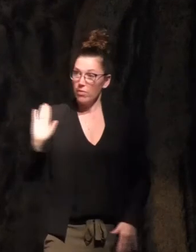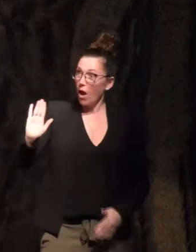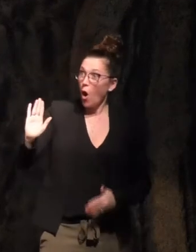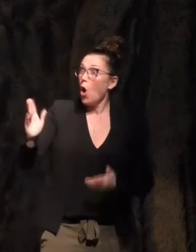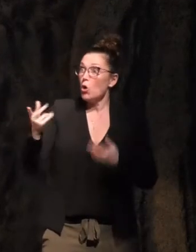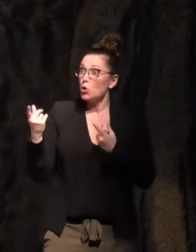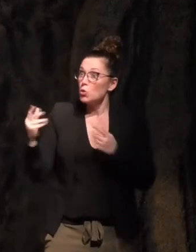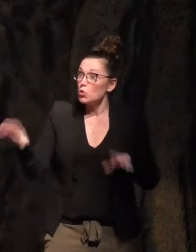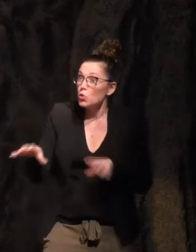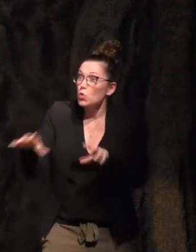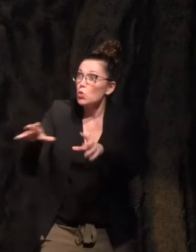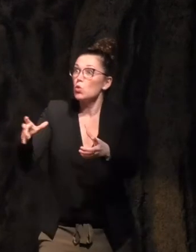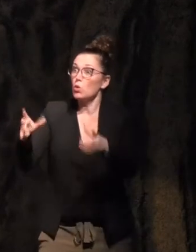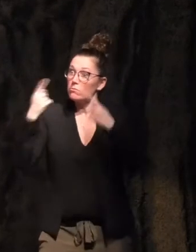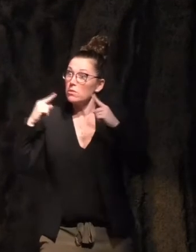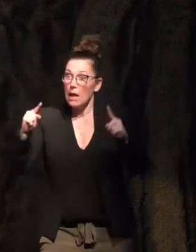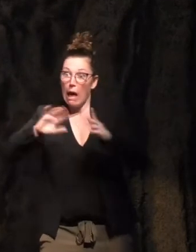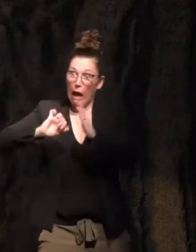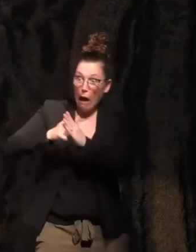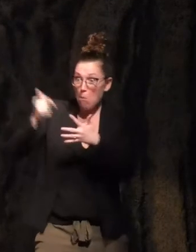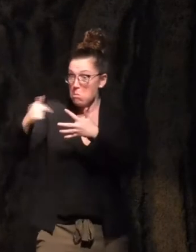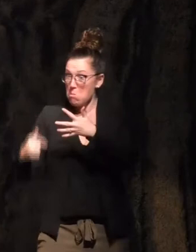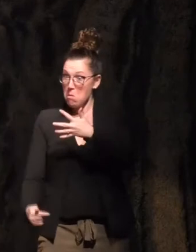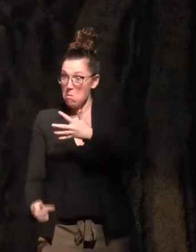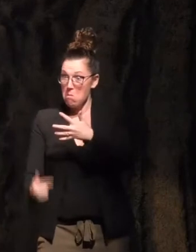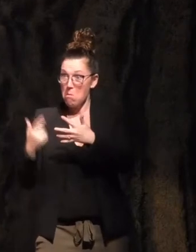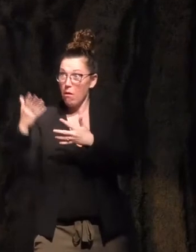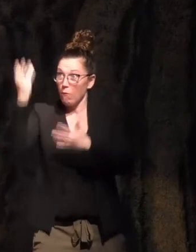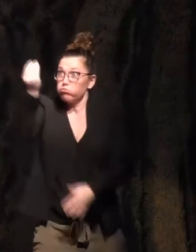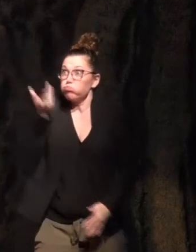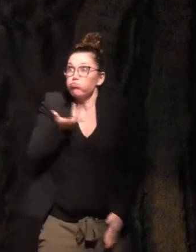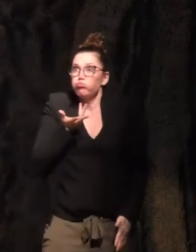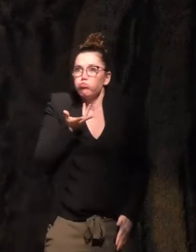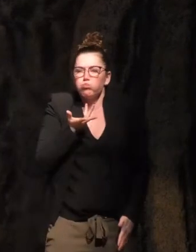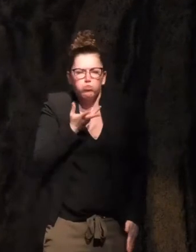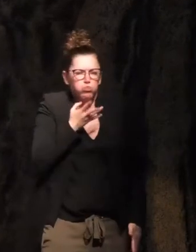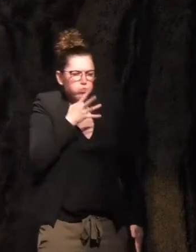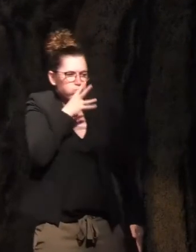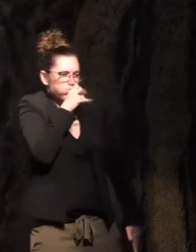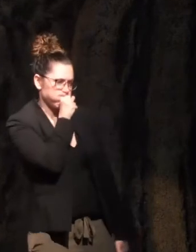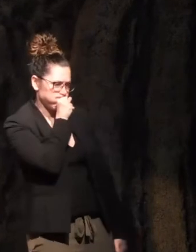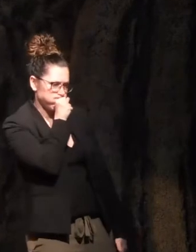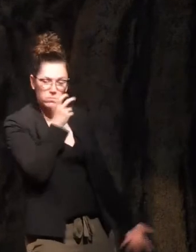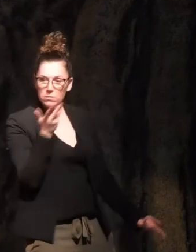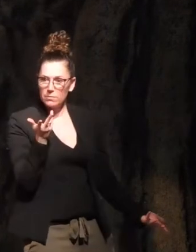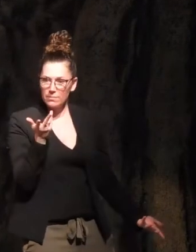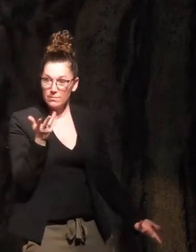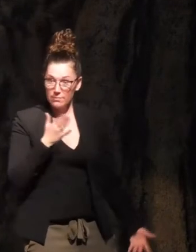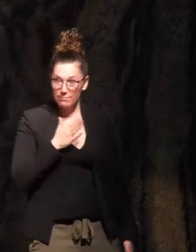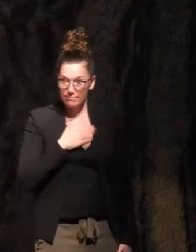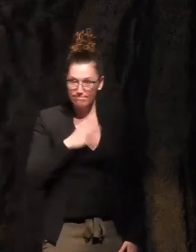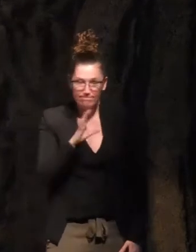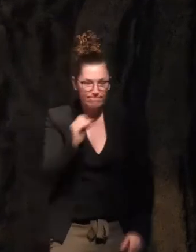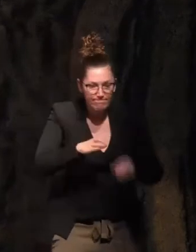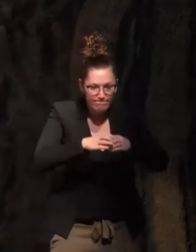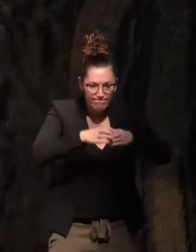and what their underlying philosophy was. As our little companies grew, we started choosing to spend more and more time together,